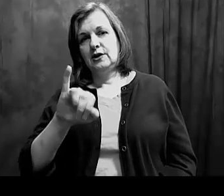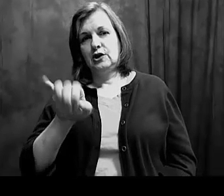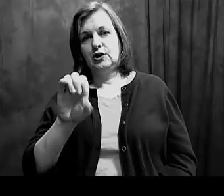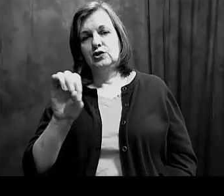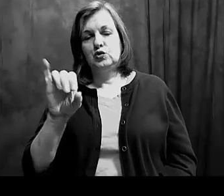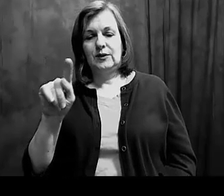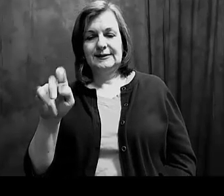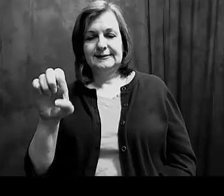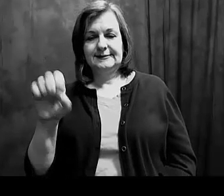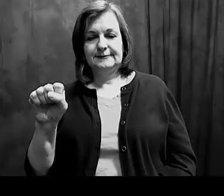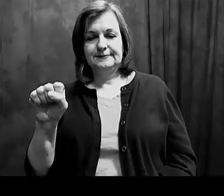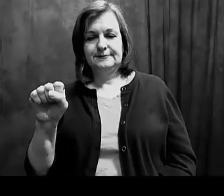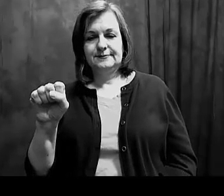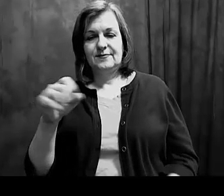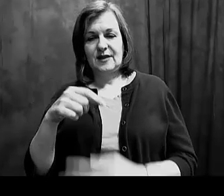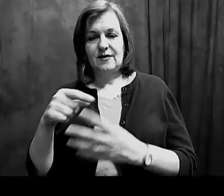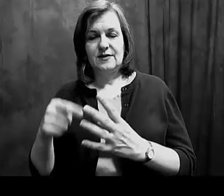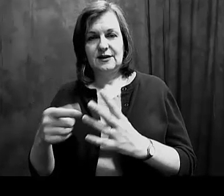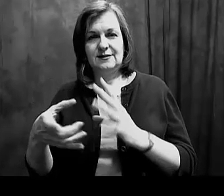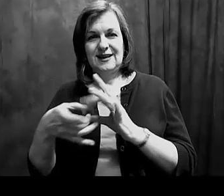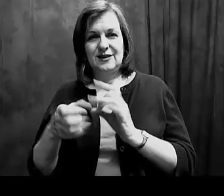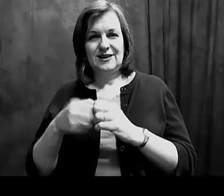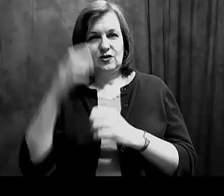And these are associate actually with your skull